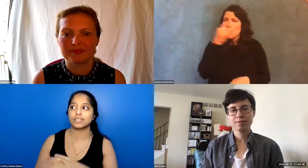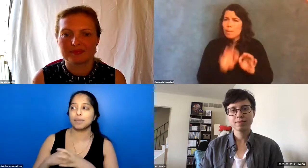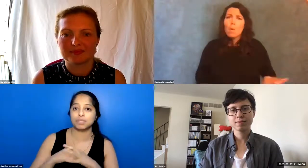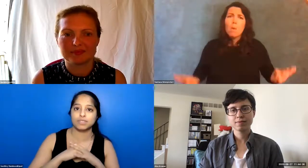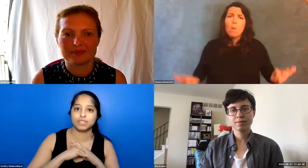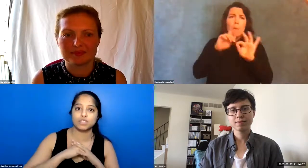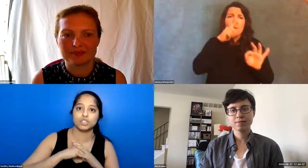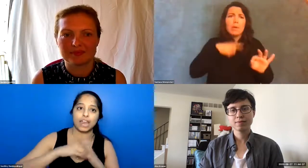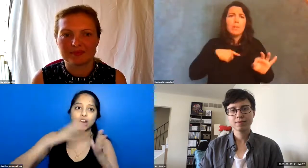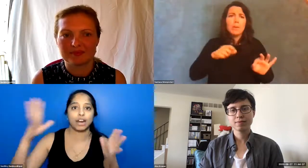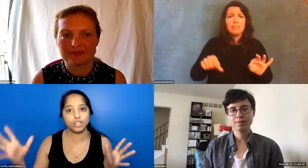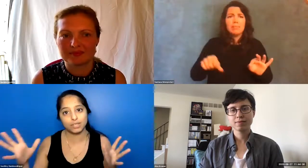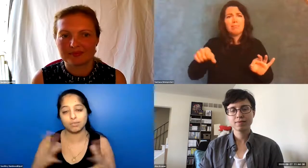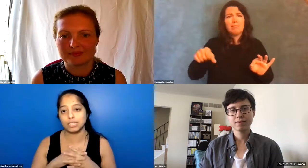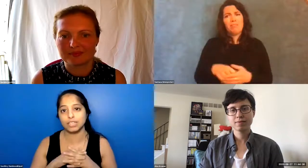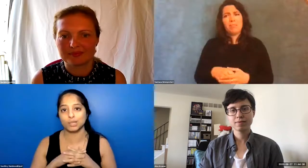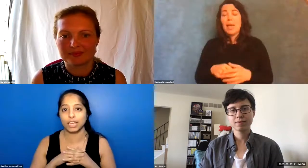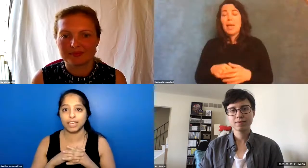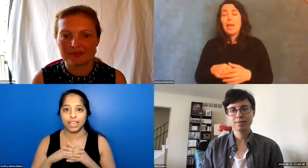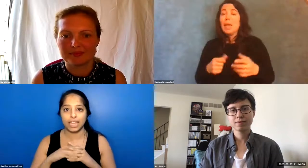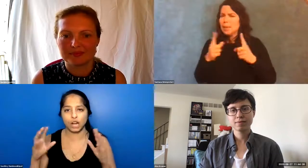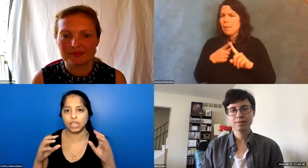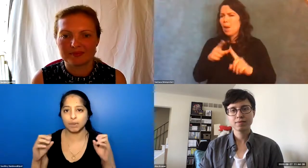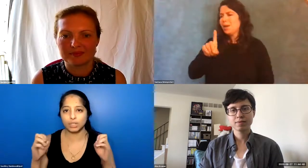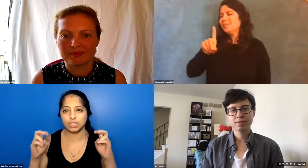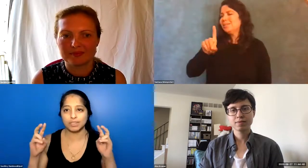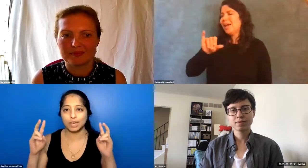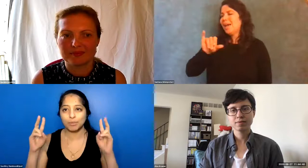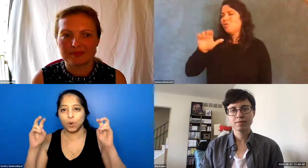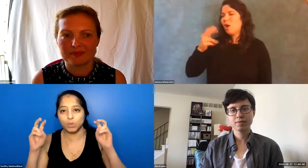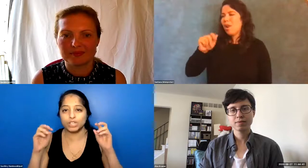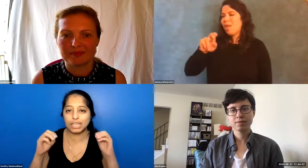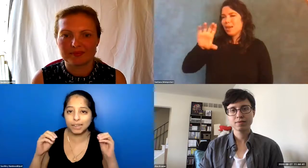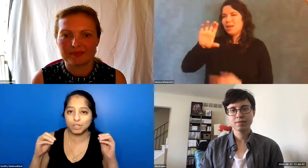types of diachronic changes we see. So our language is more rigid language as